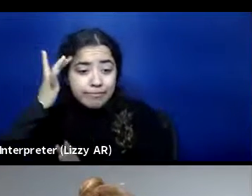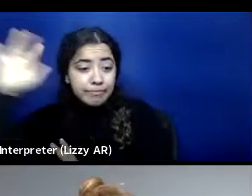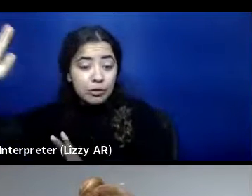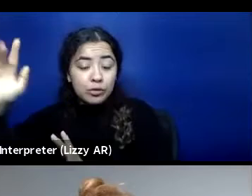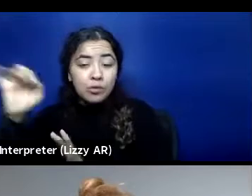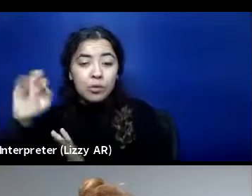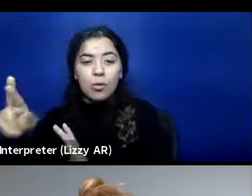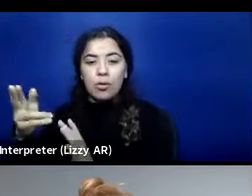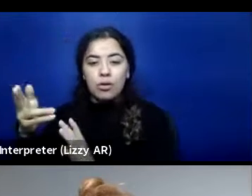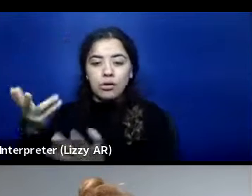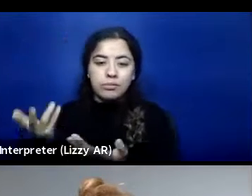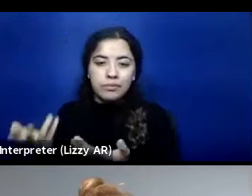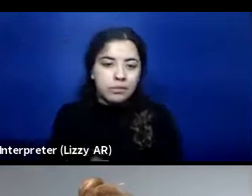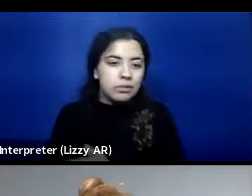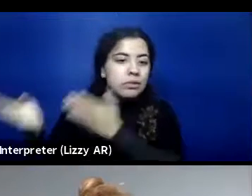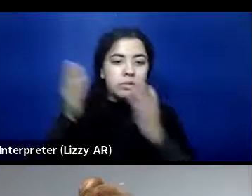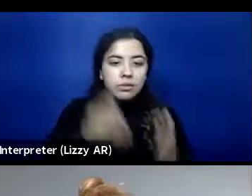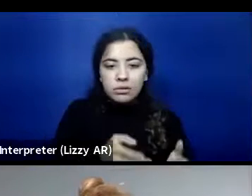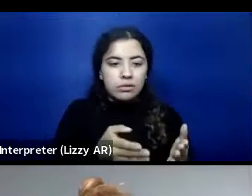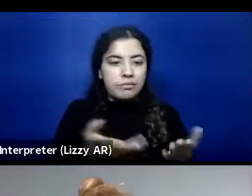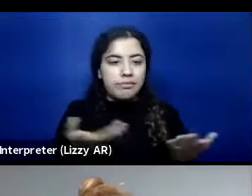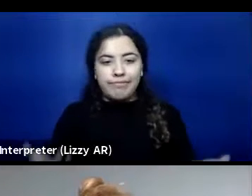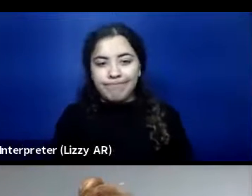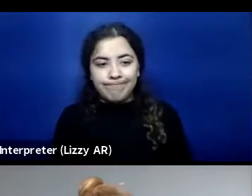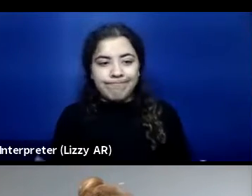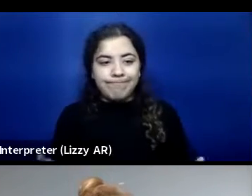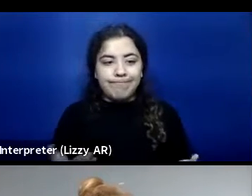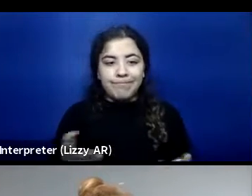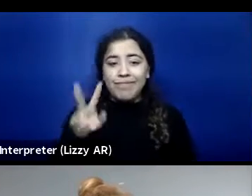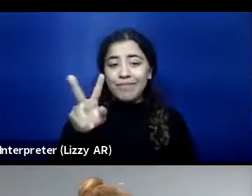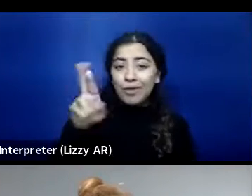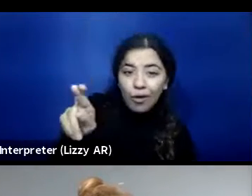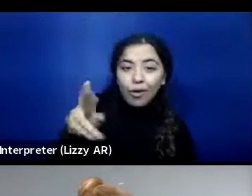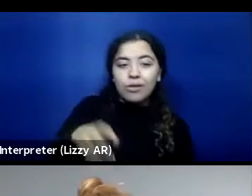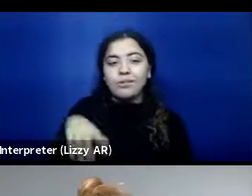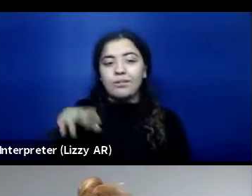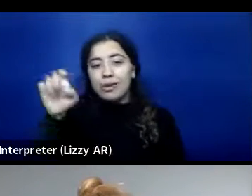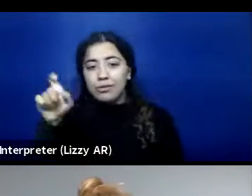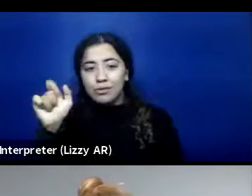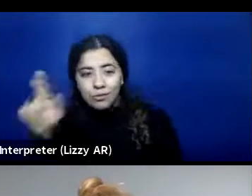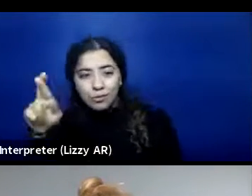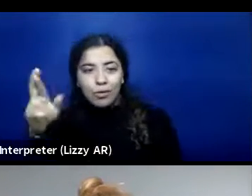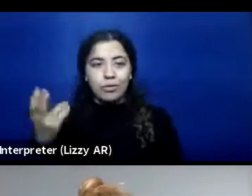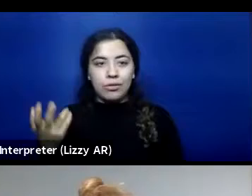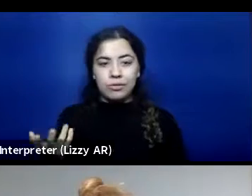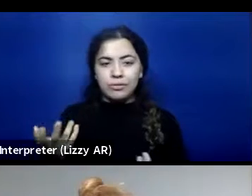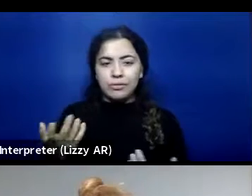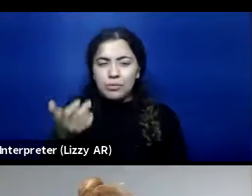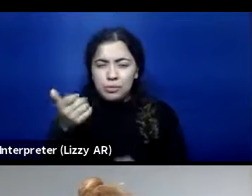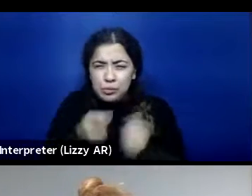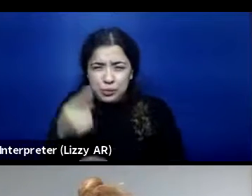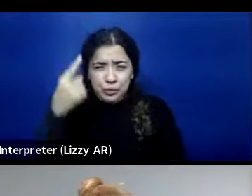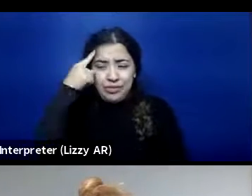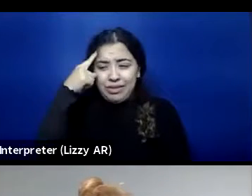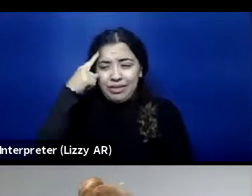which one do you think are most, potentially have the highest impact in the overall accessibility area?